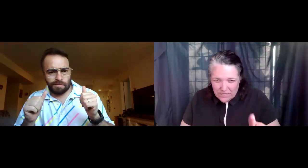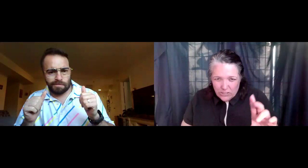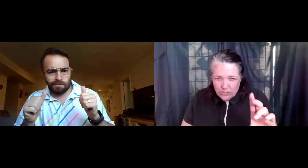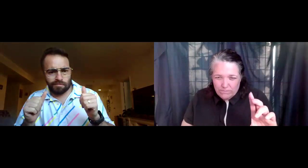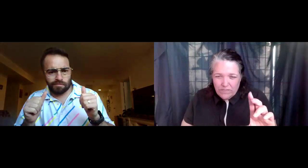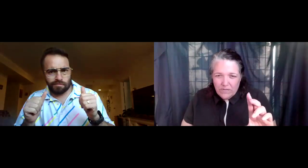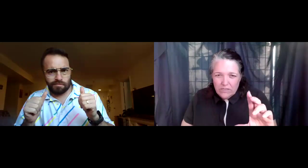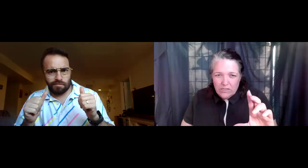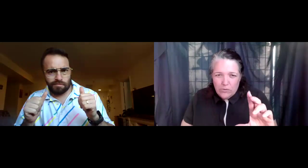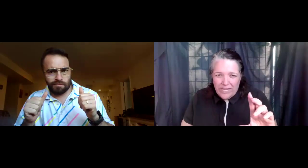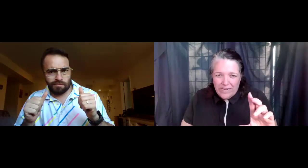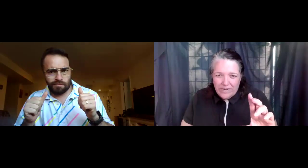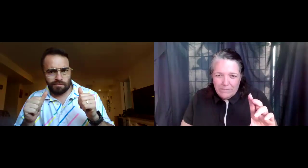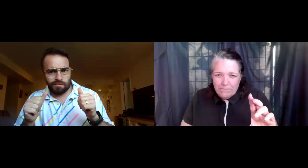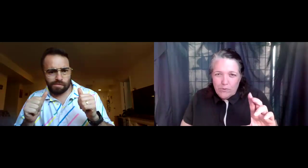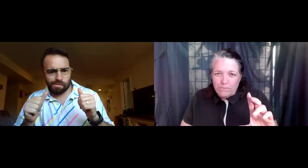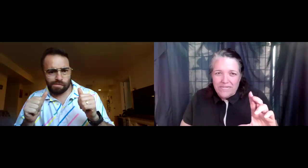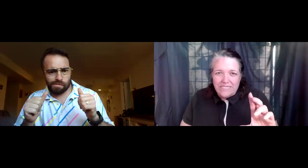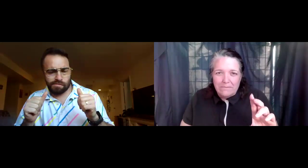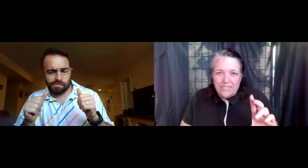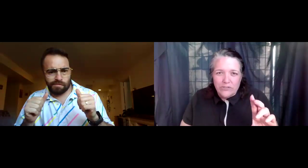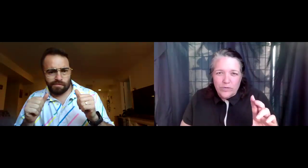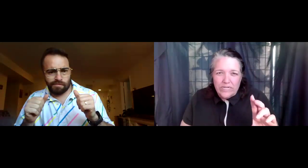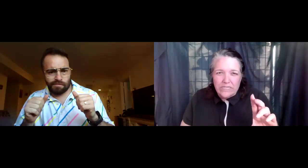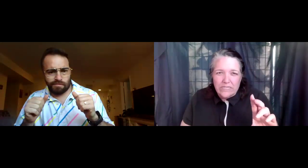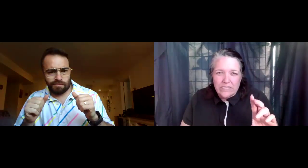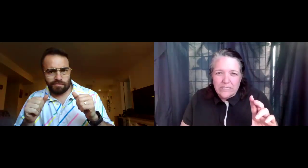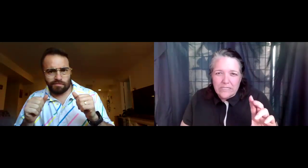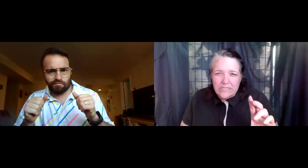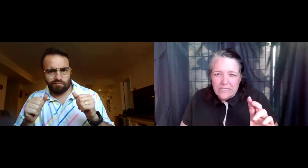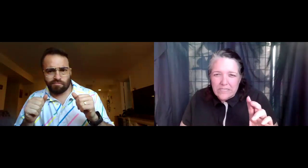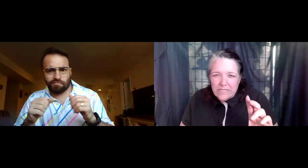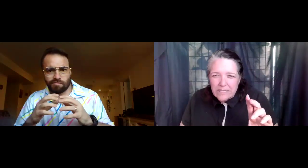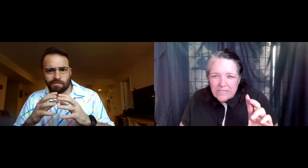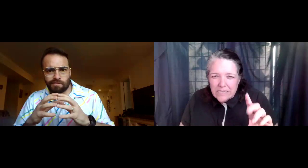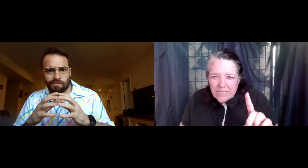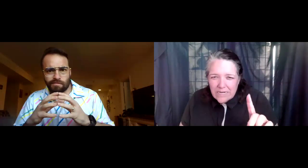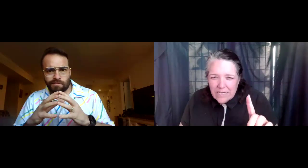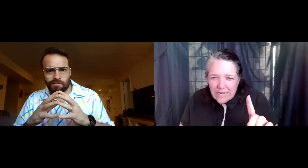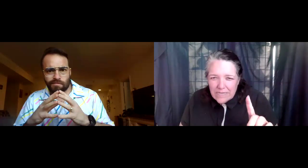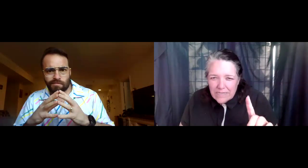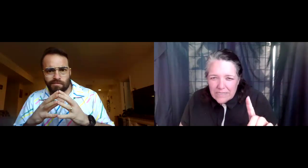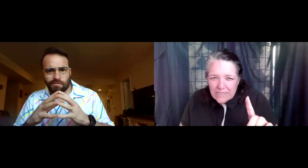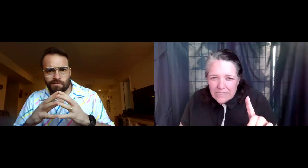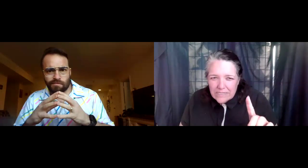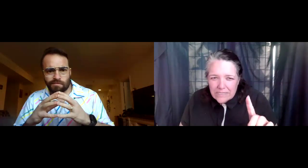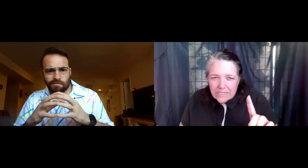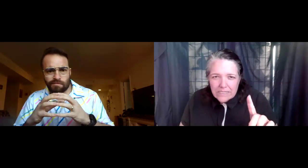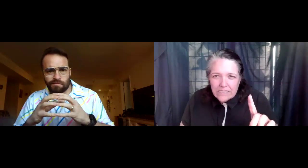because you're located in a poor place on my screen.